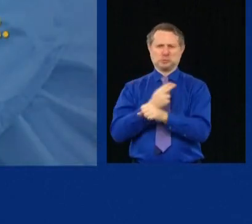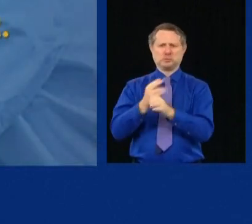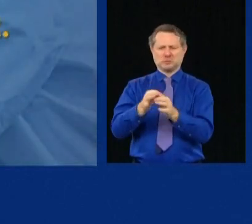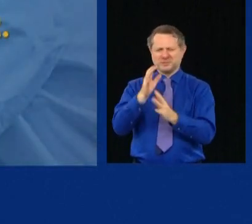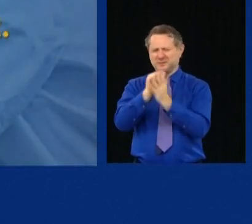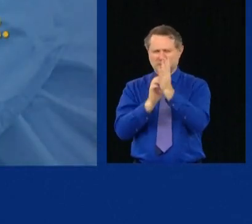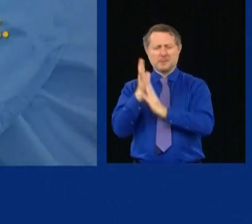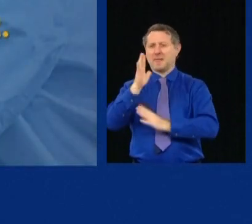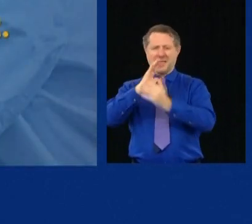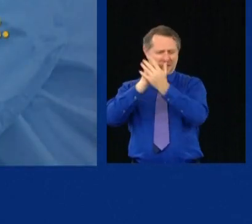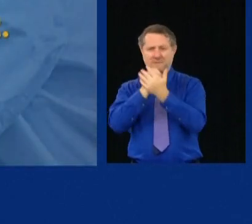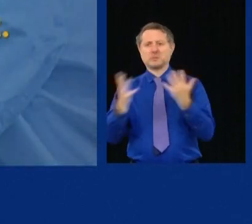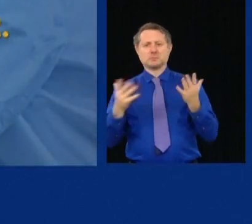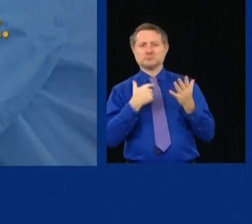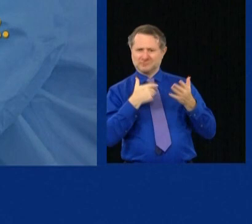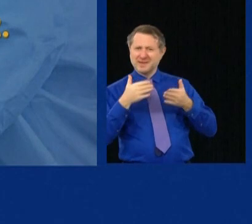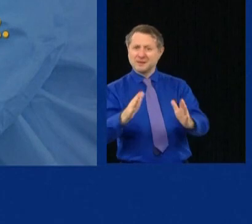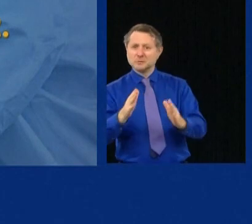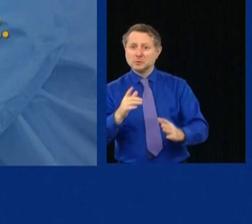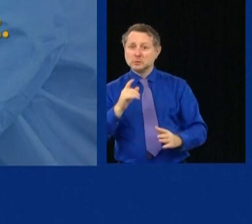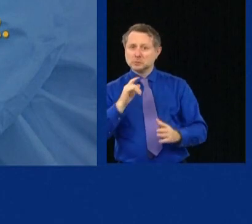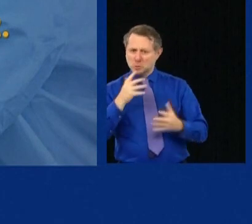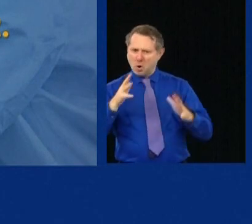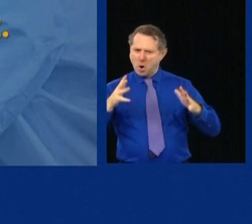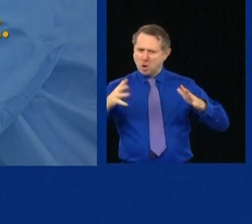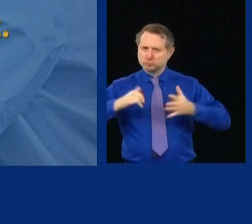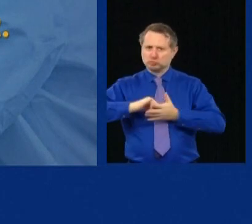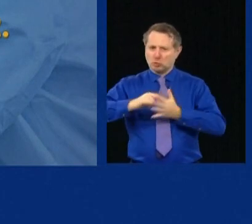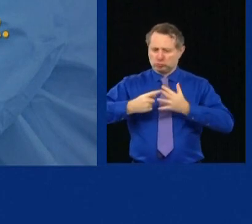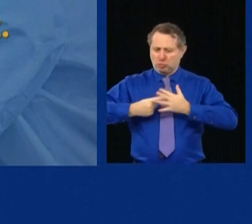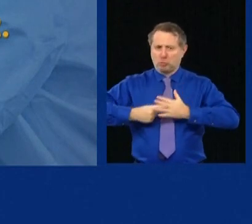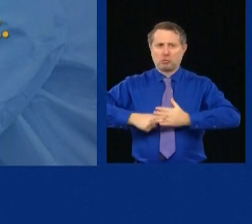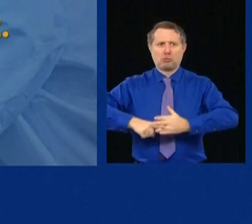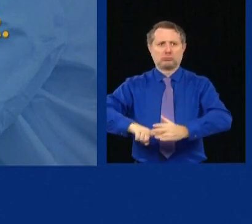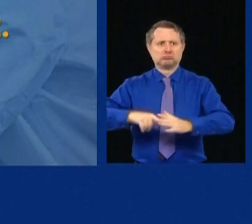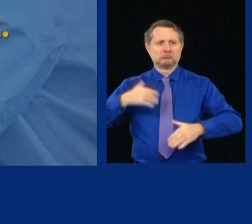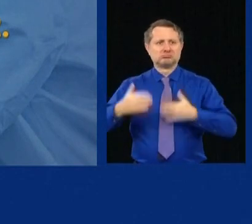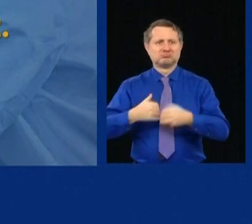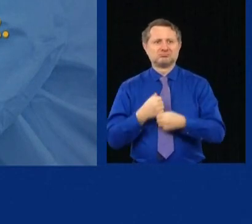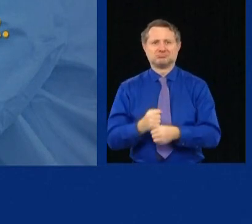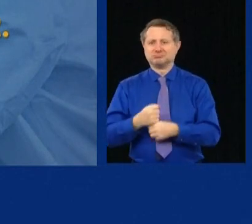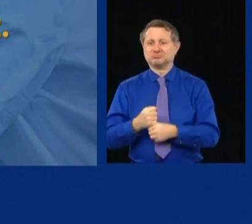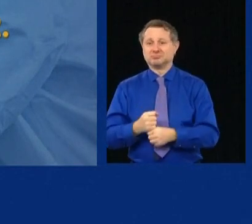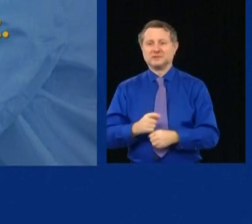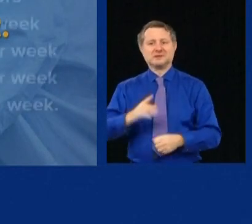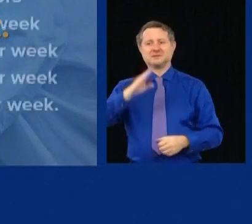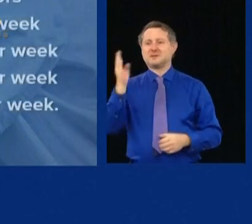MASKS AND GOWNS AND DRUGS AND THE VENTILATORS AND THE TESTS WE